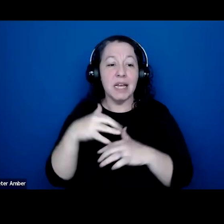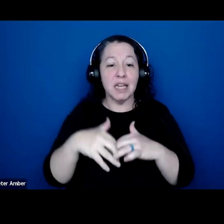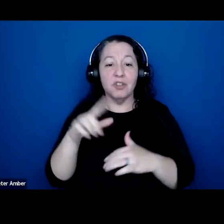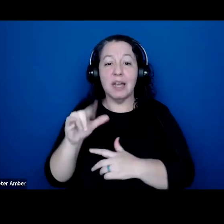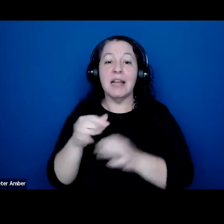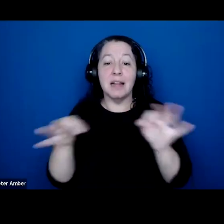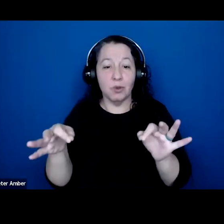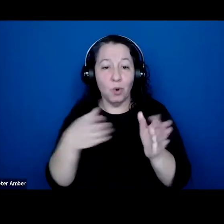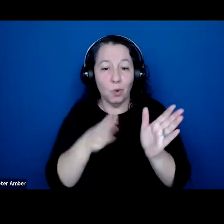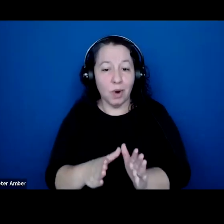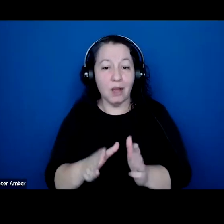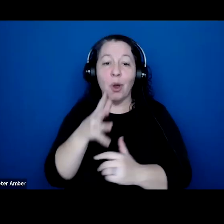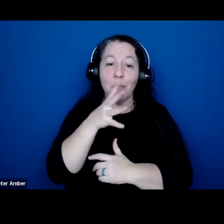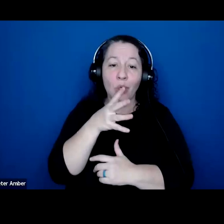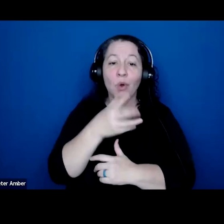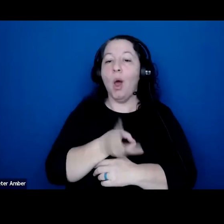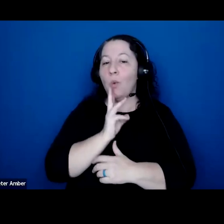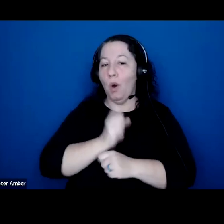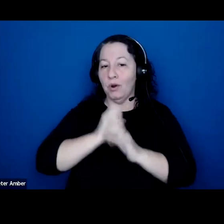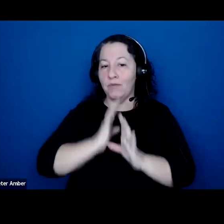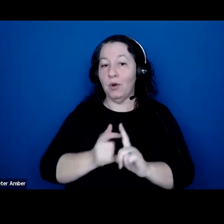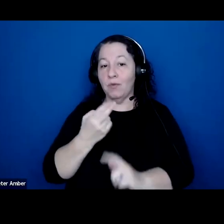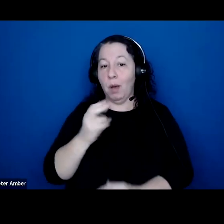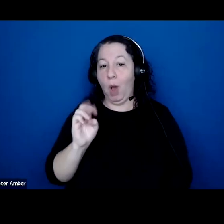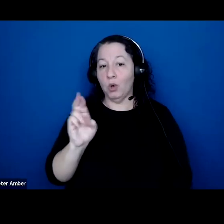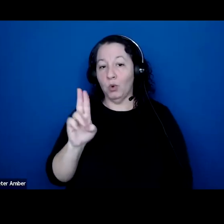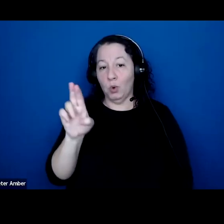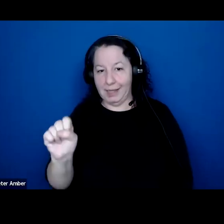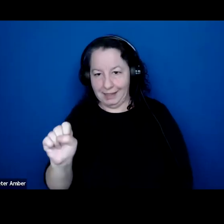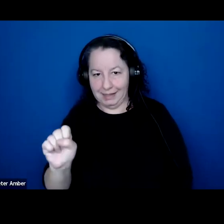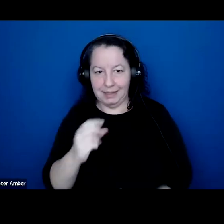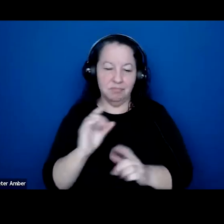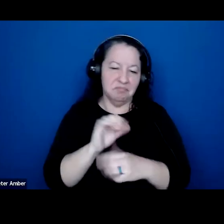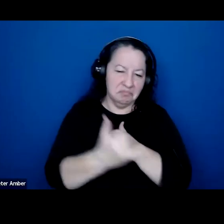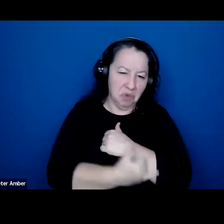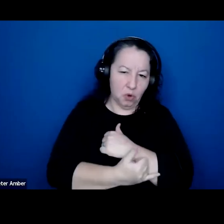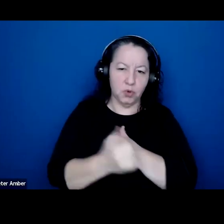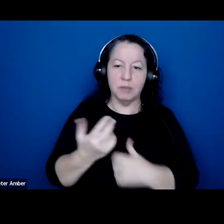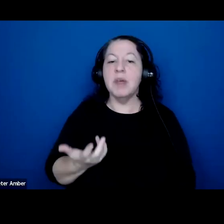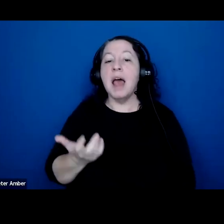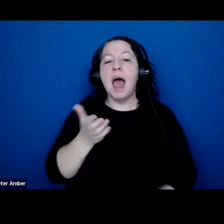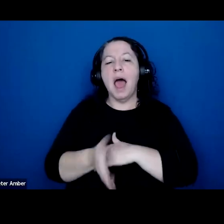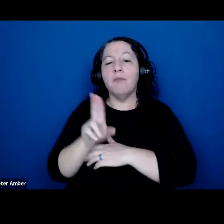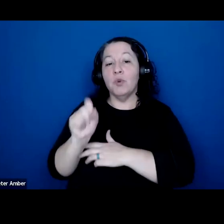mother, water defender from Honduras. After the US-supported coup in that country in 2009,